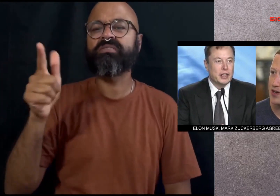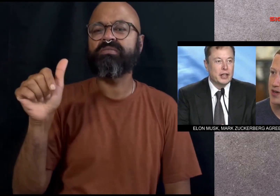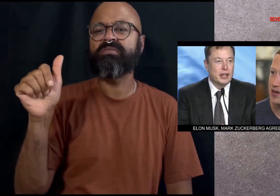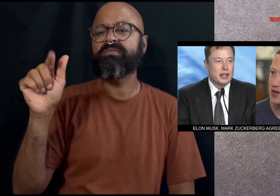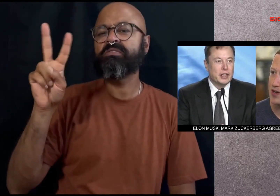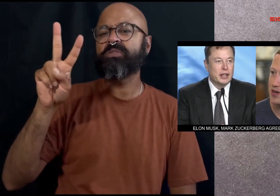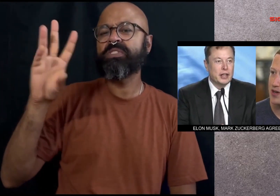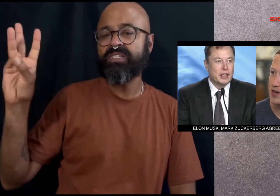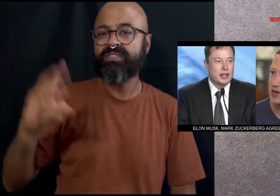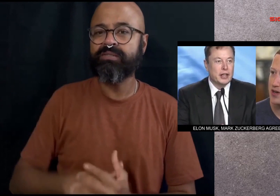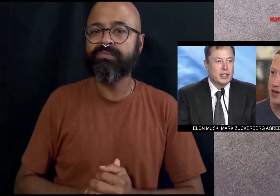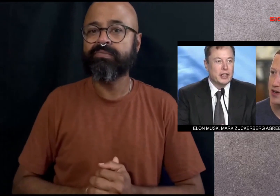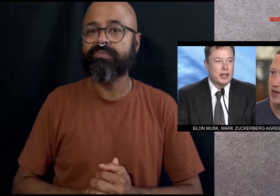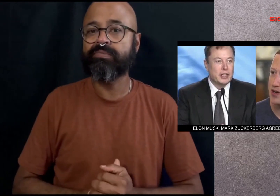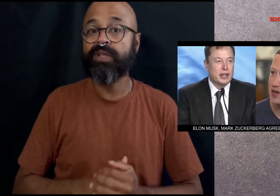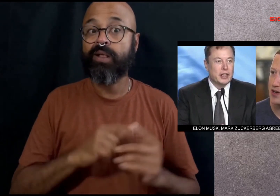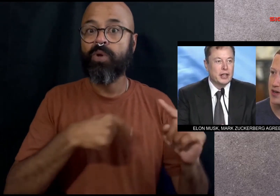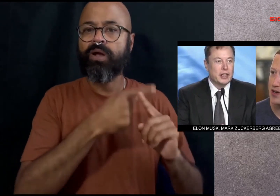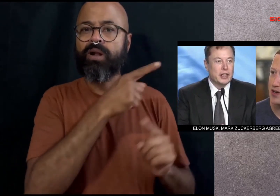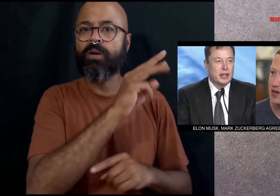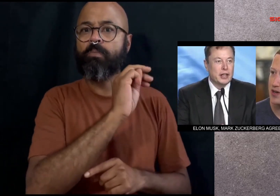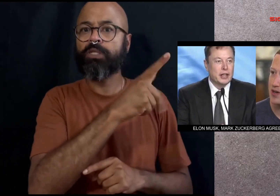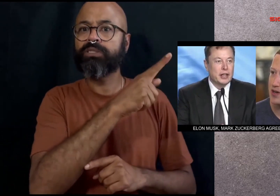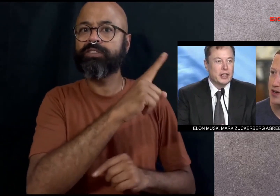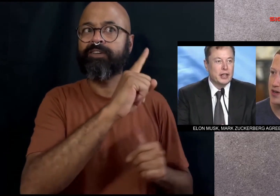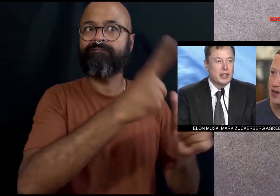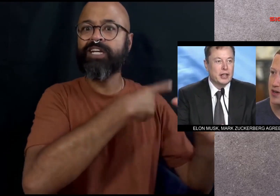I suggested August 26th when Musk first challenged,